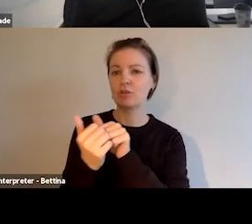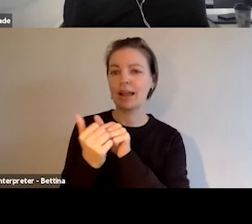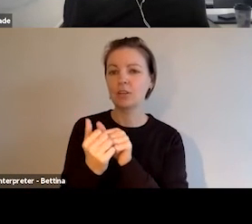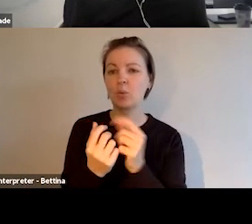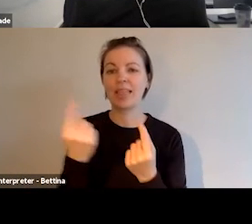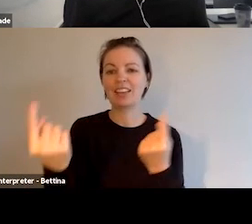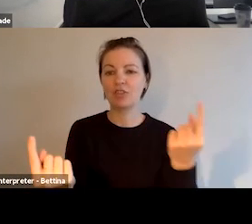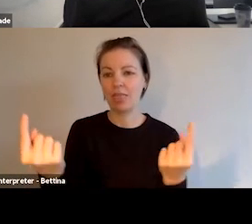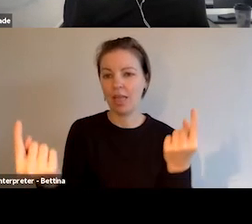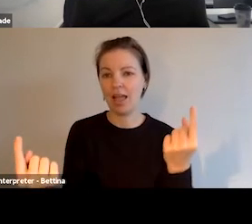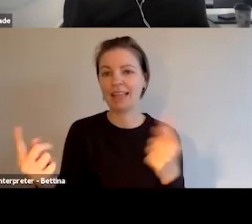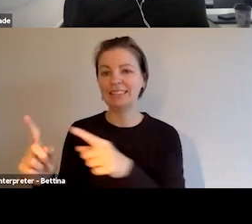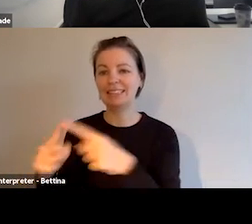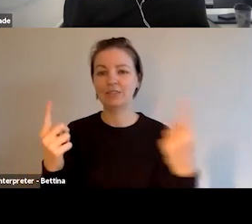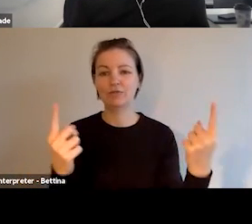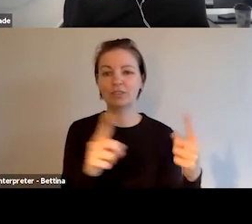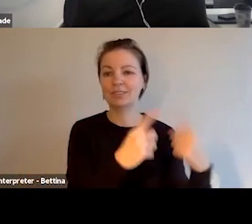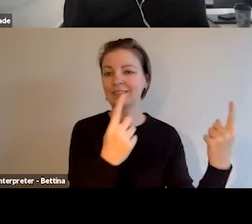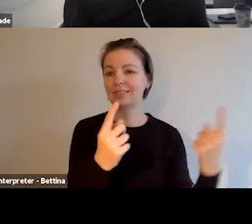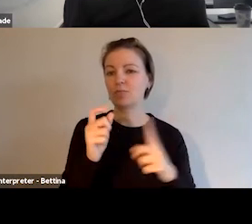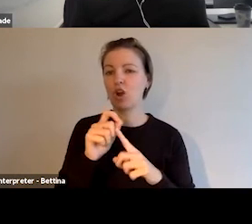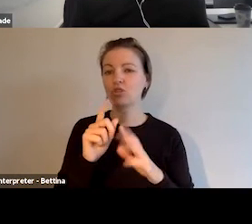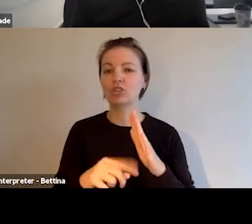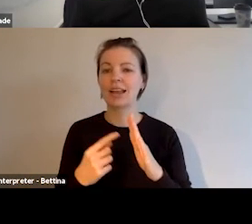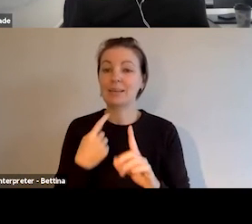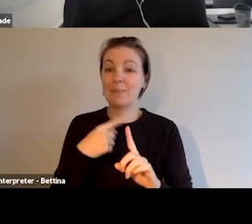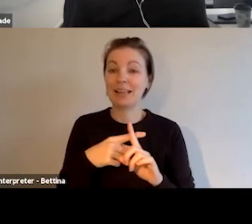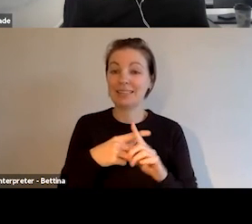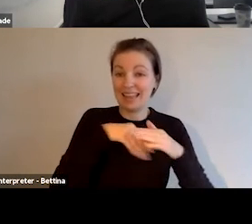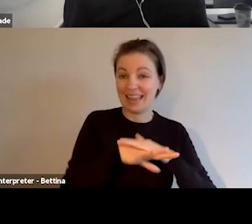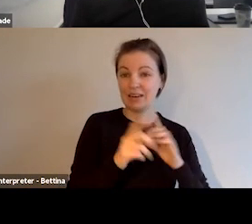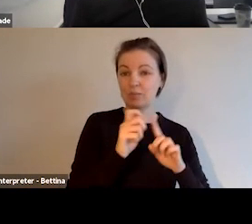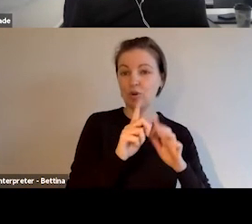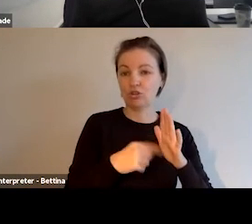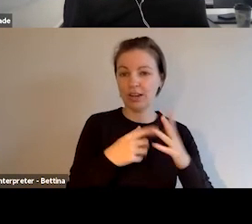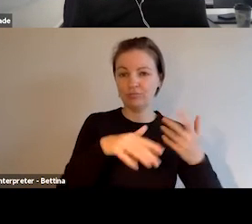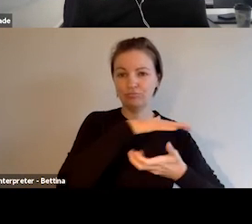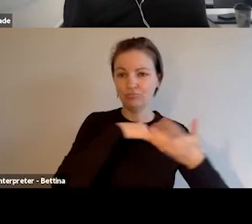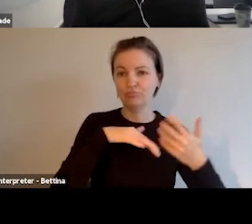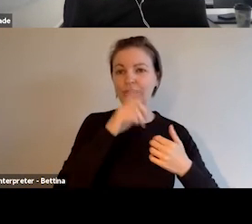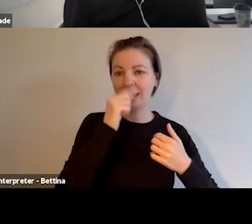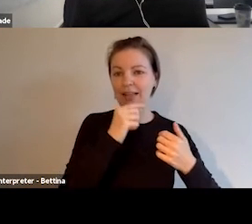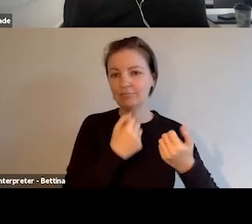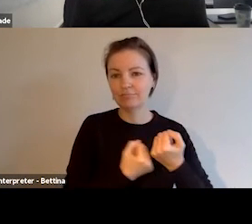and replicating that sort of approach that they are going to get once they get out in